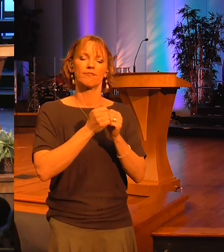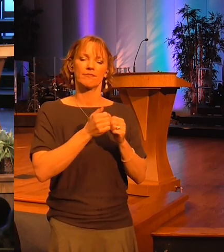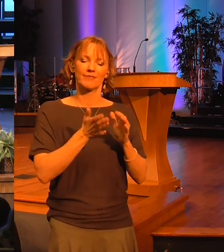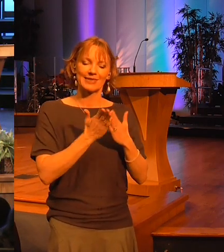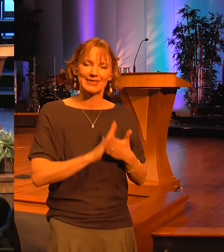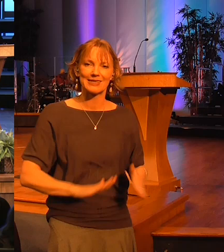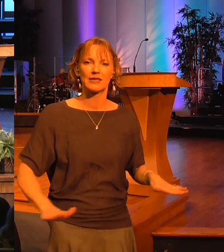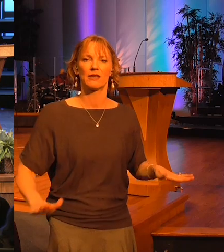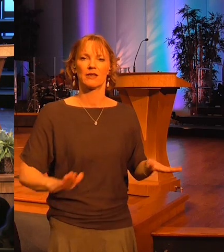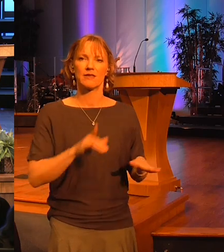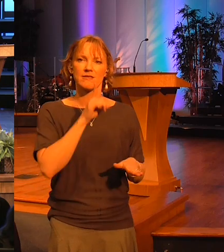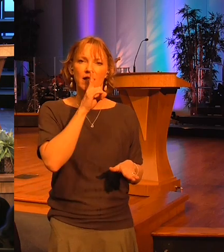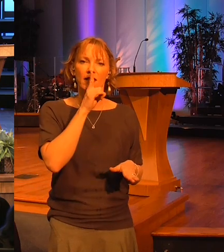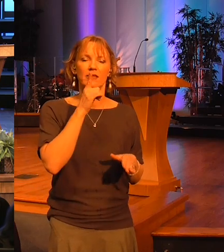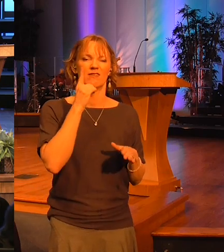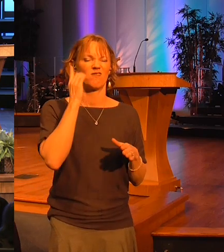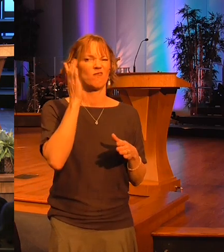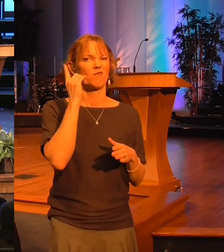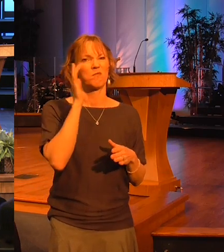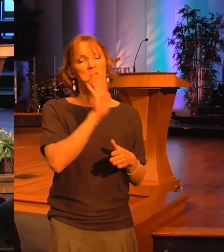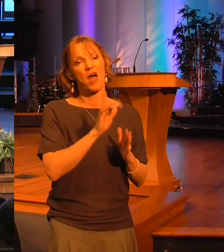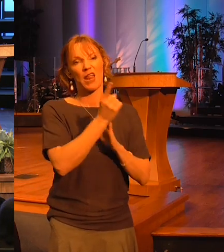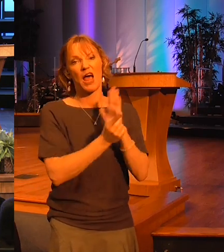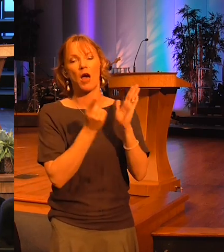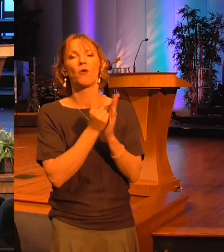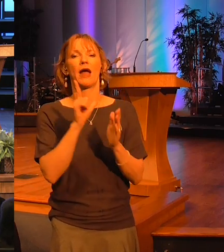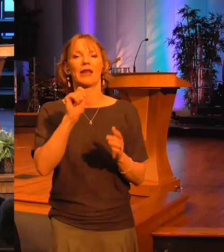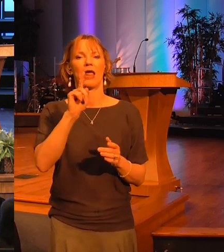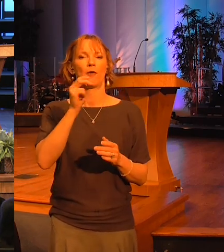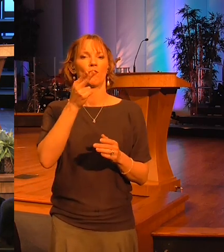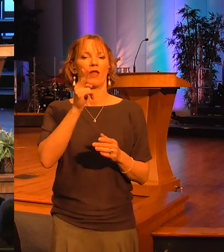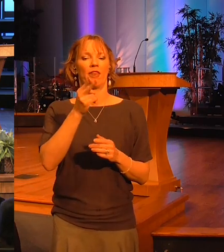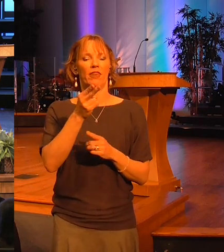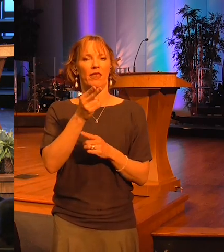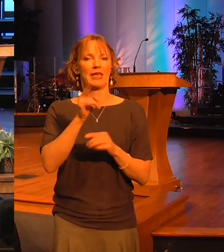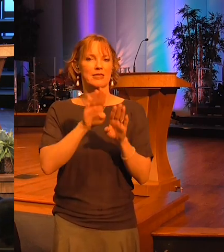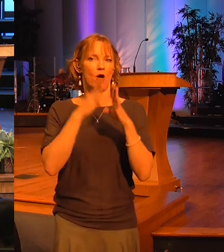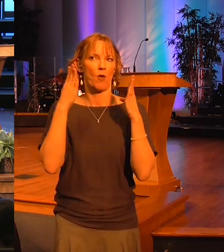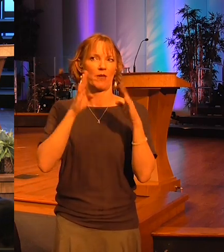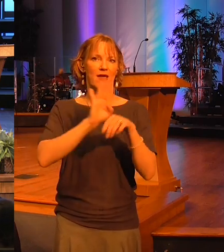about an hour and the labyrinth is open at 4:00 in the community center as well sounds like it's